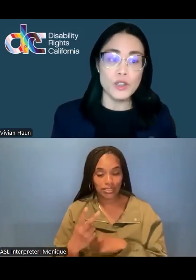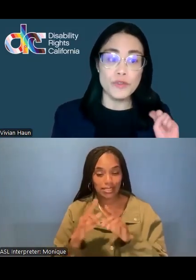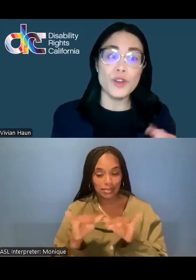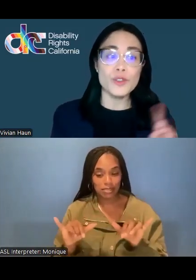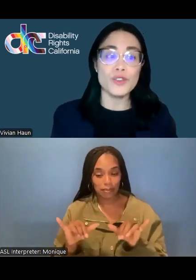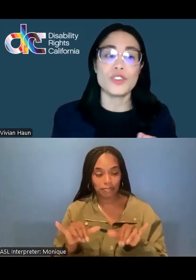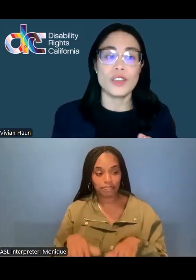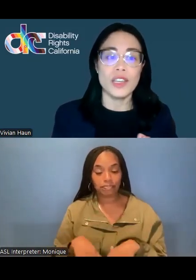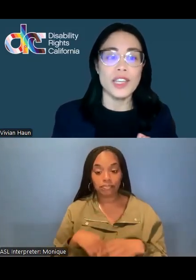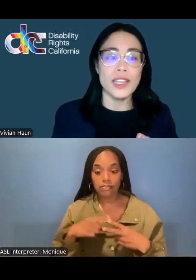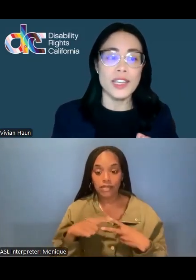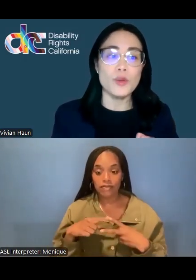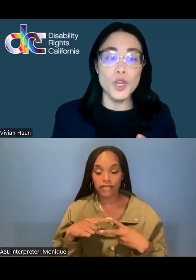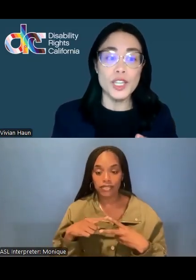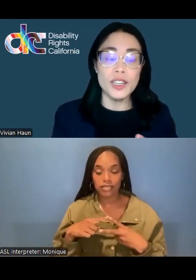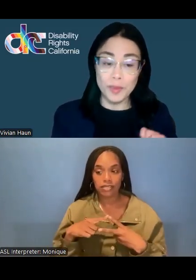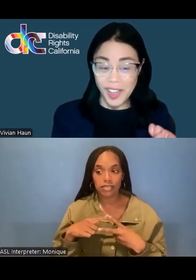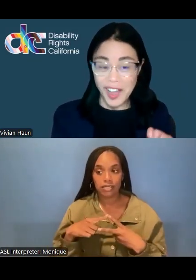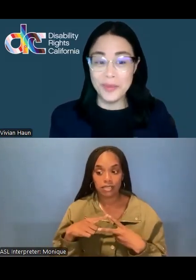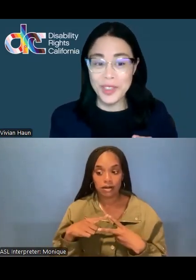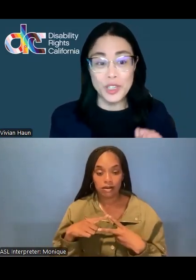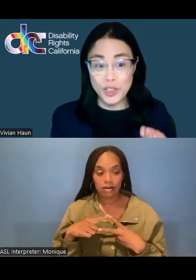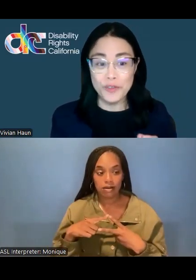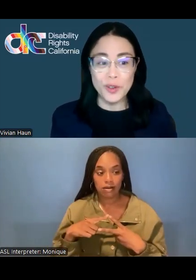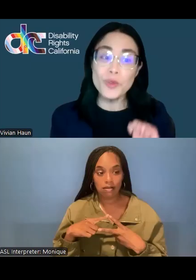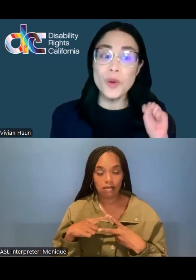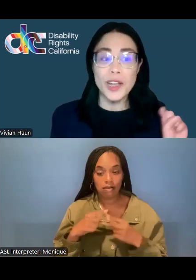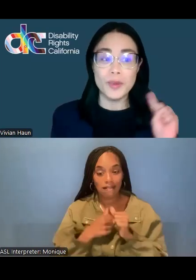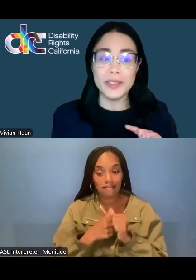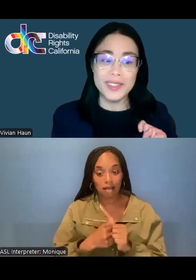So first, it would comply with the new federal requirements